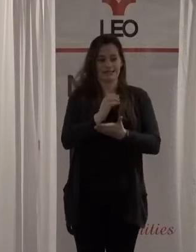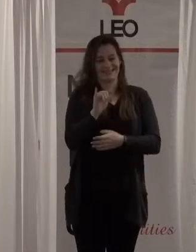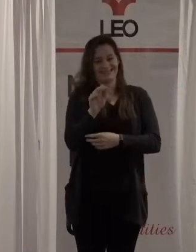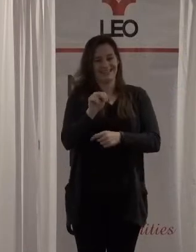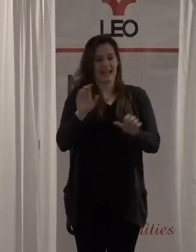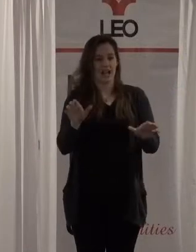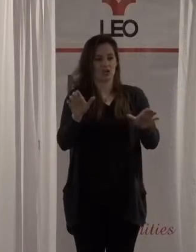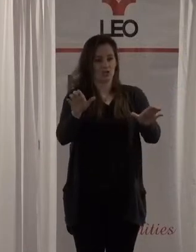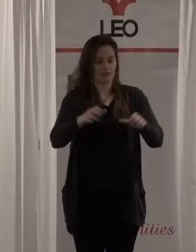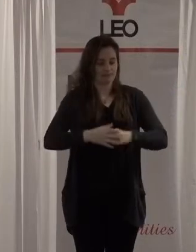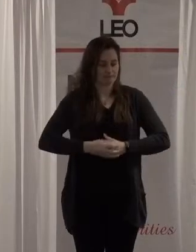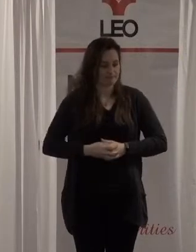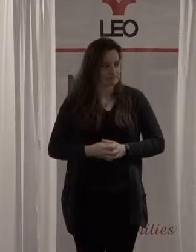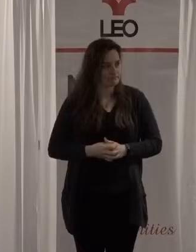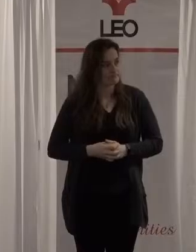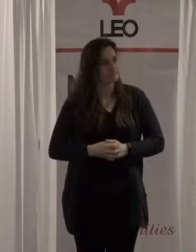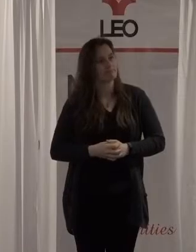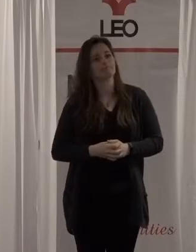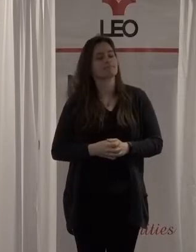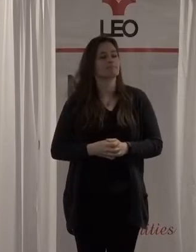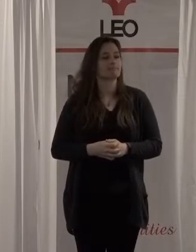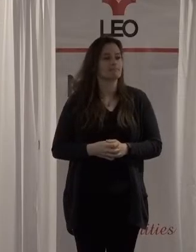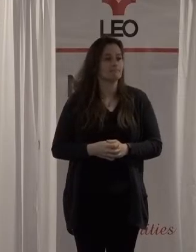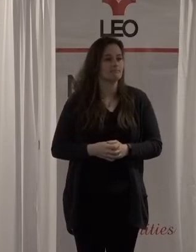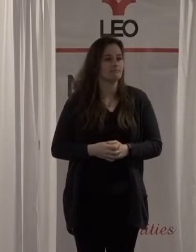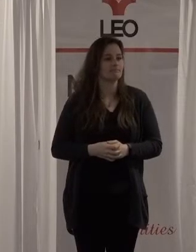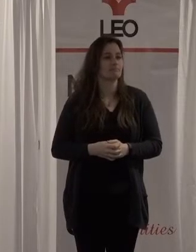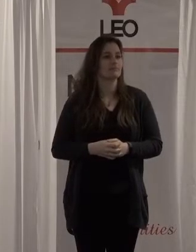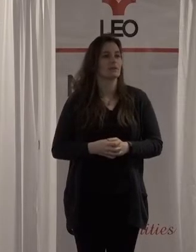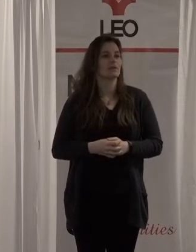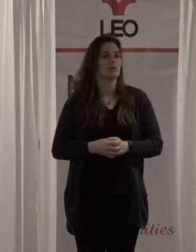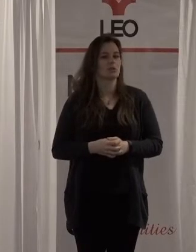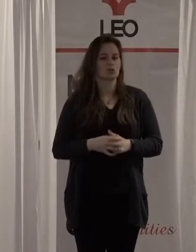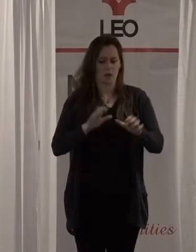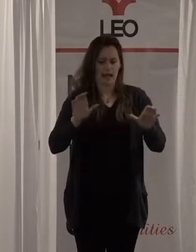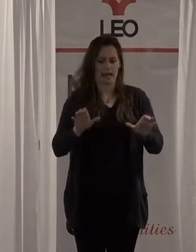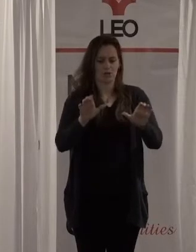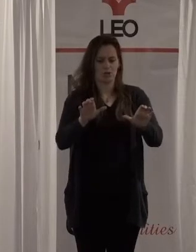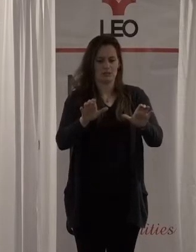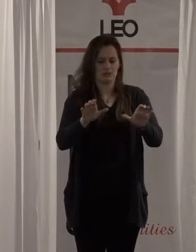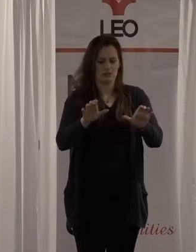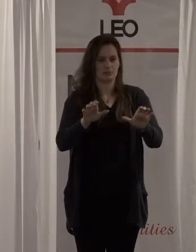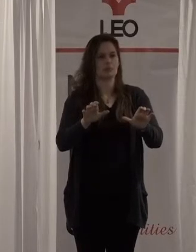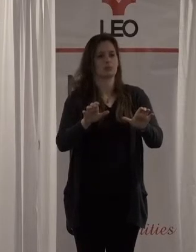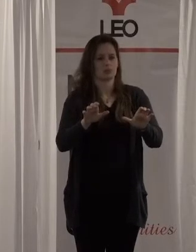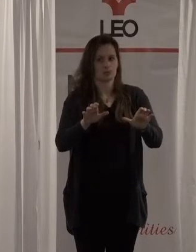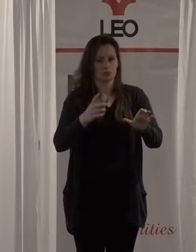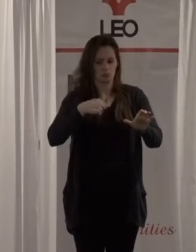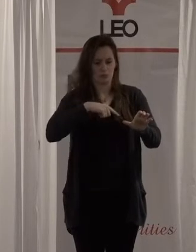AND THERE ARE MANY WAYS THAT WE CAN REGISTER OUR ACTION AS PERSONS WITH DISABILITIES,